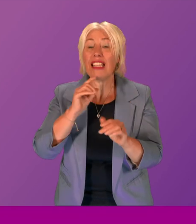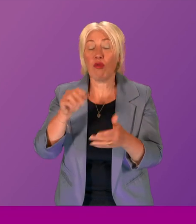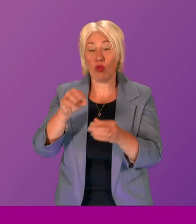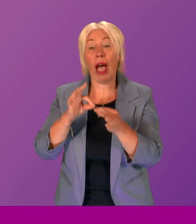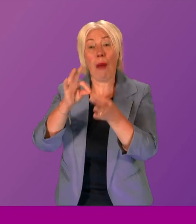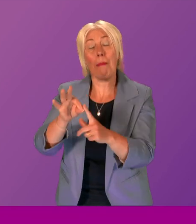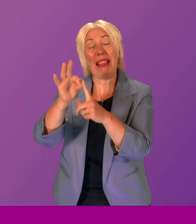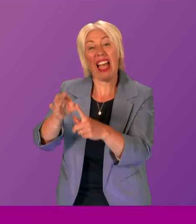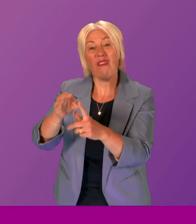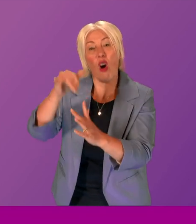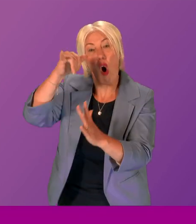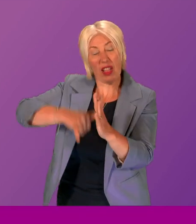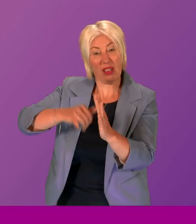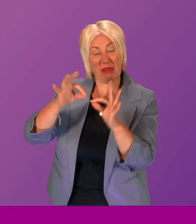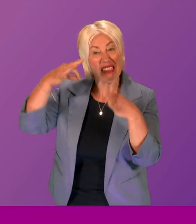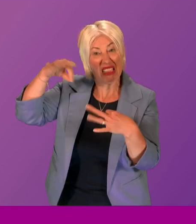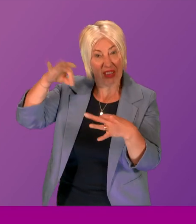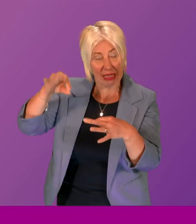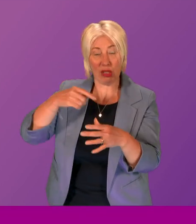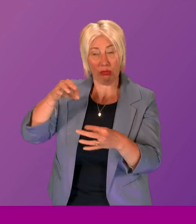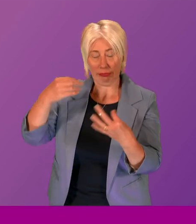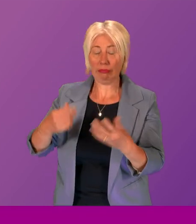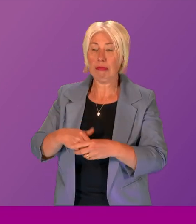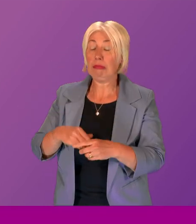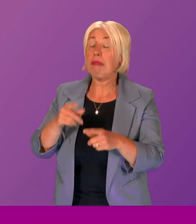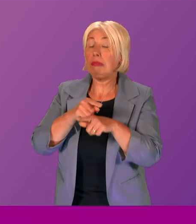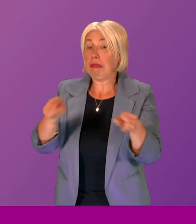The Minister for Victims and Community Safety has written to all MSPs to provide further information